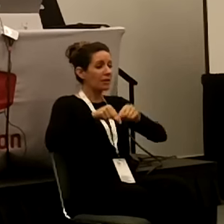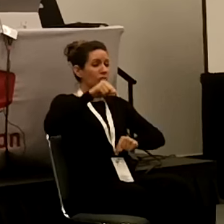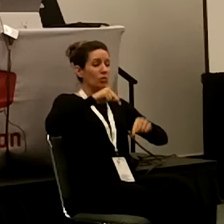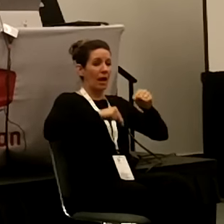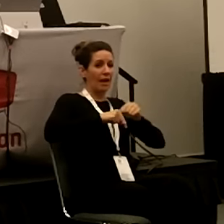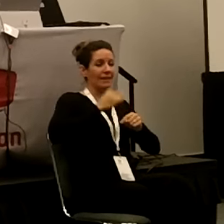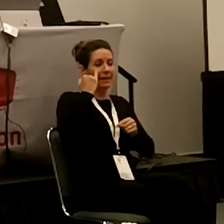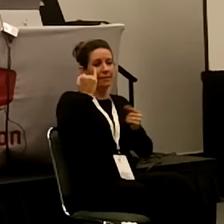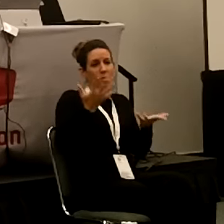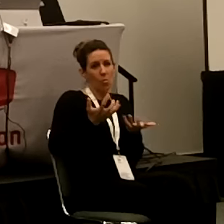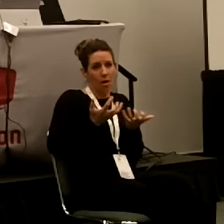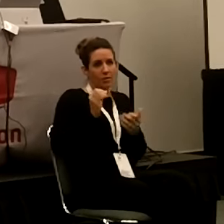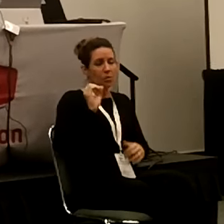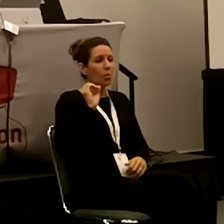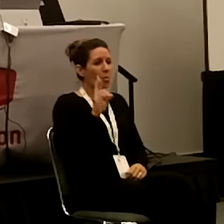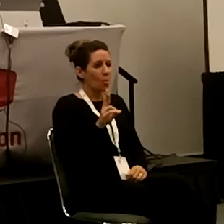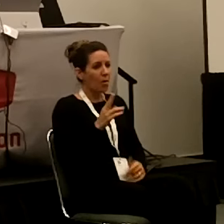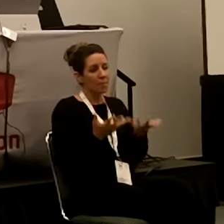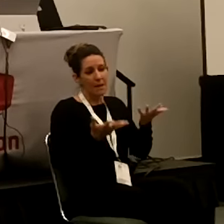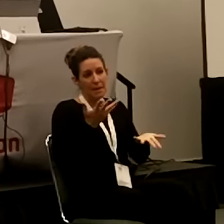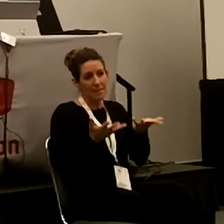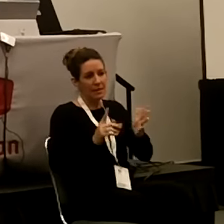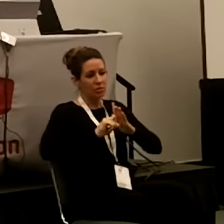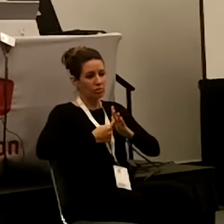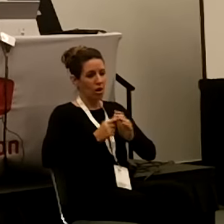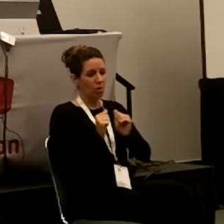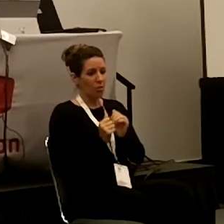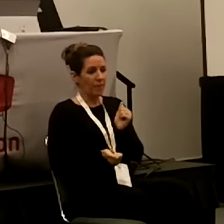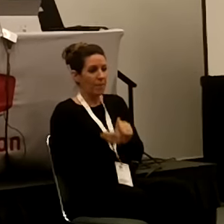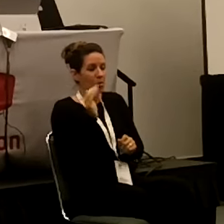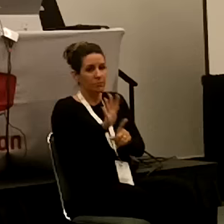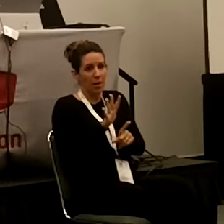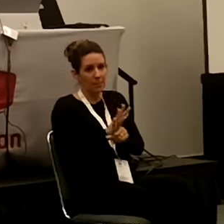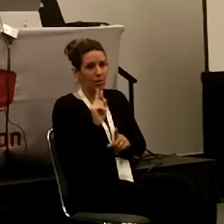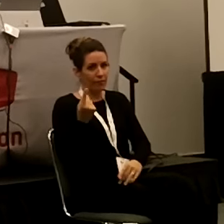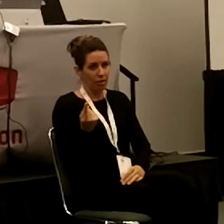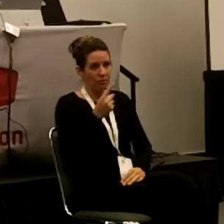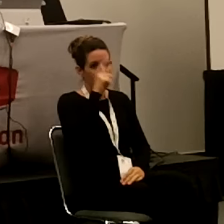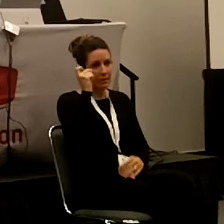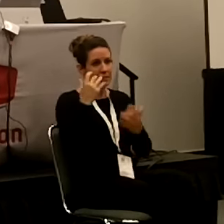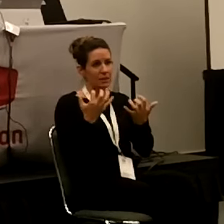if you want to, or yeah, maybe start with the most popular ones first because audience retention,